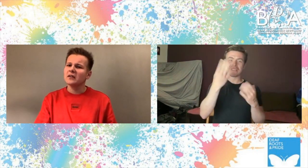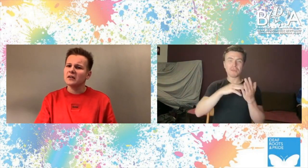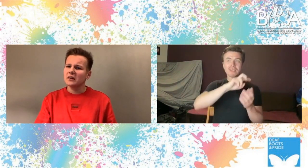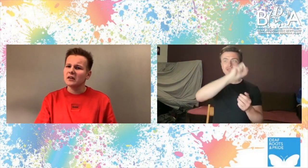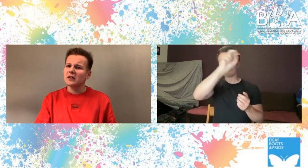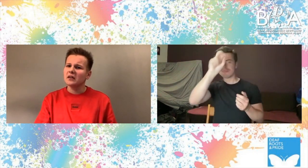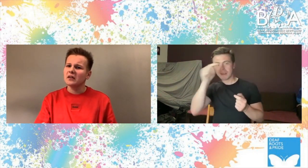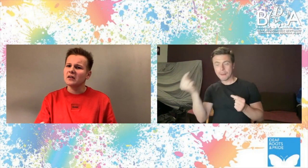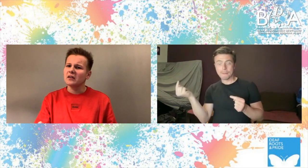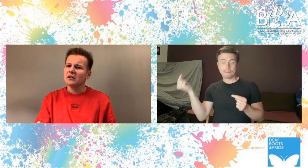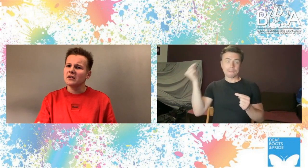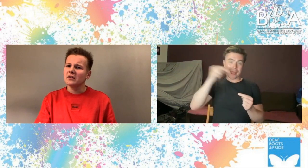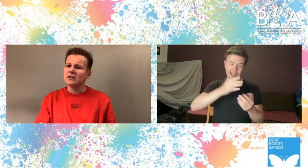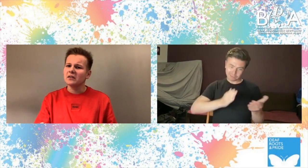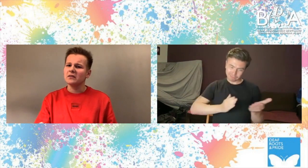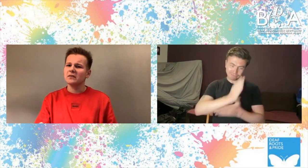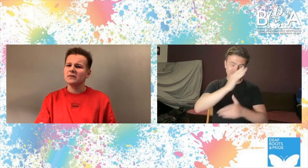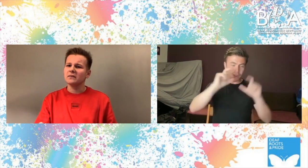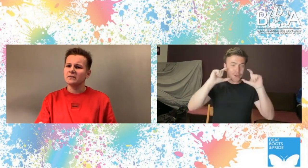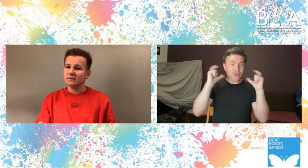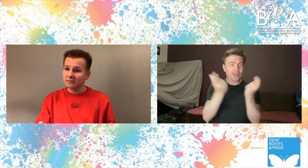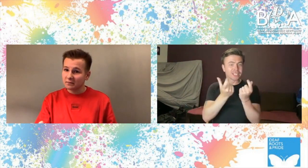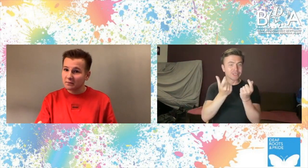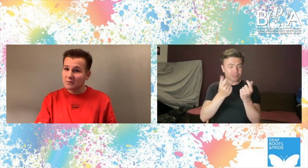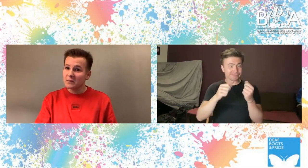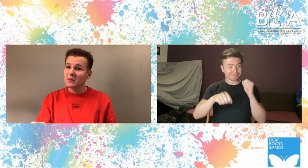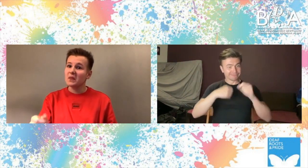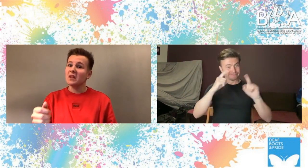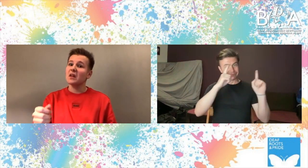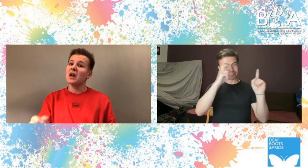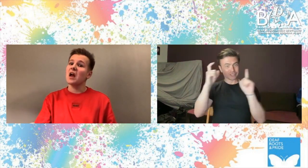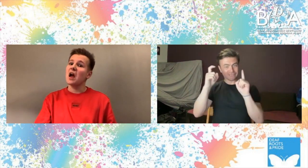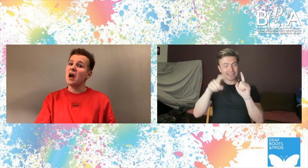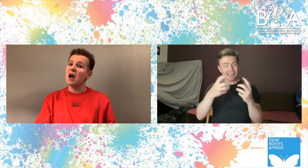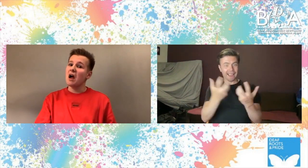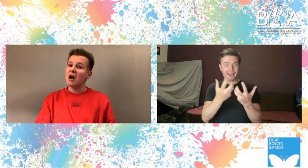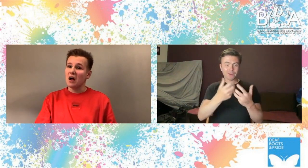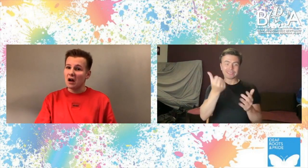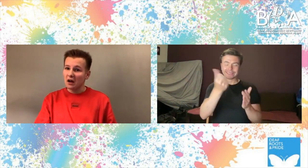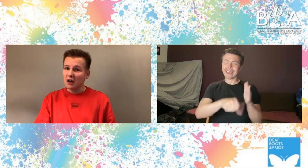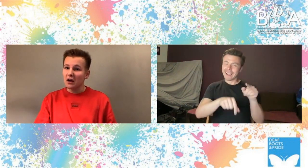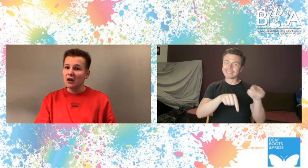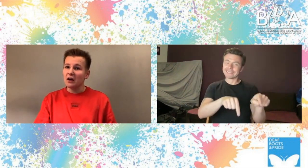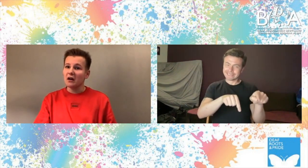months and then came back to start college and that’s how it all began really.